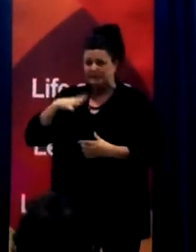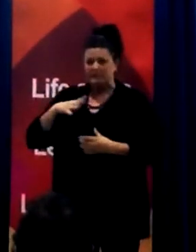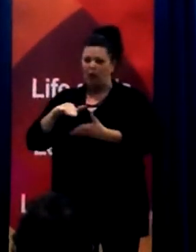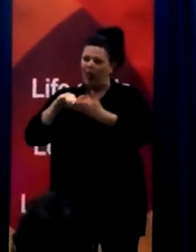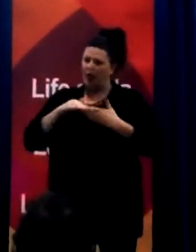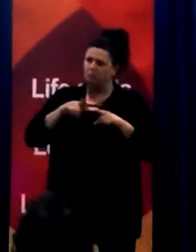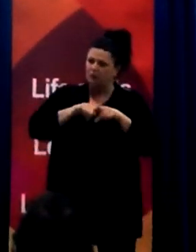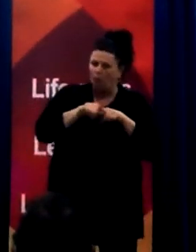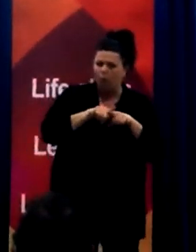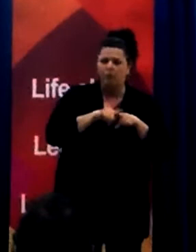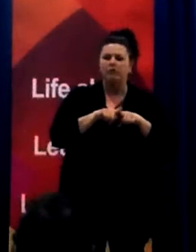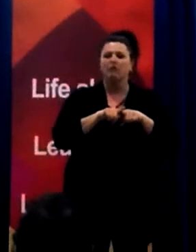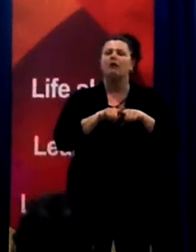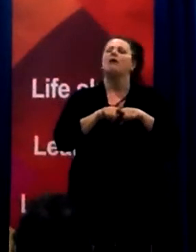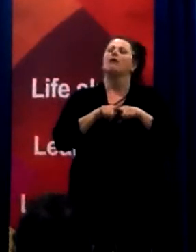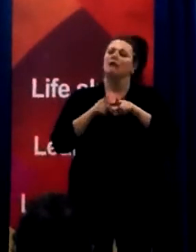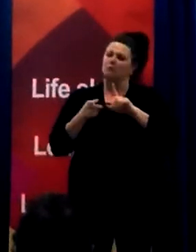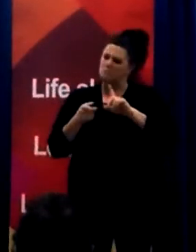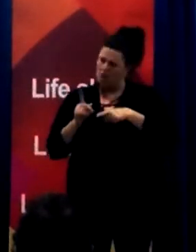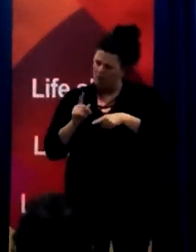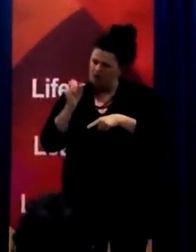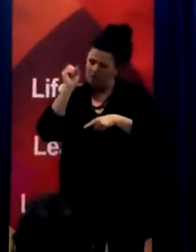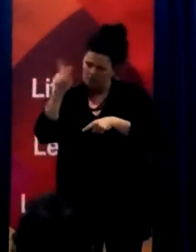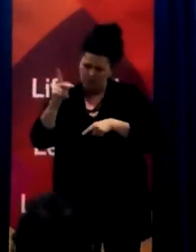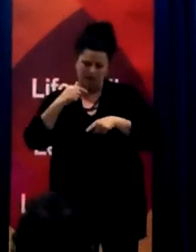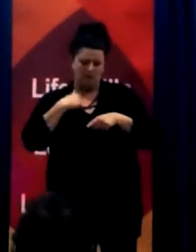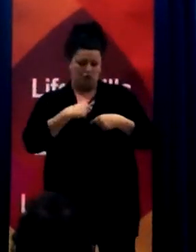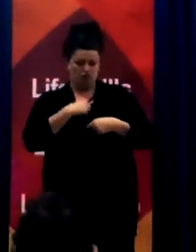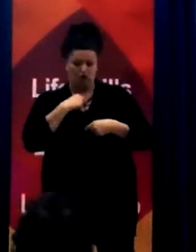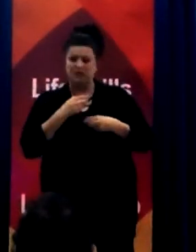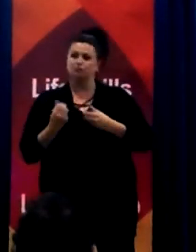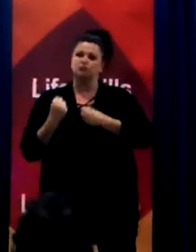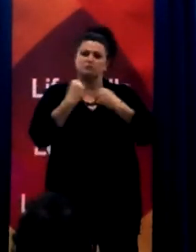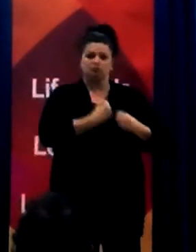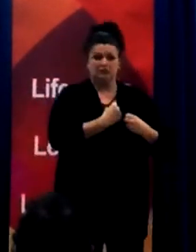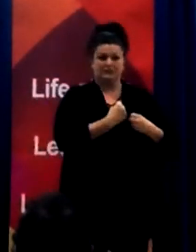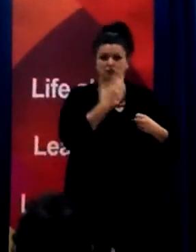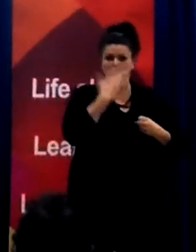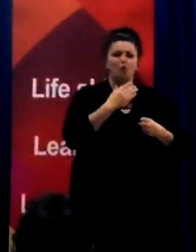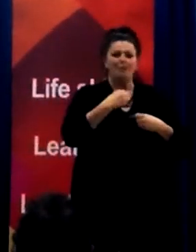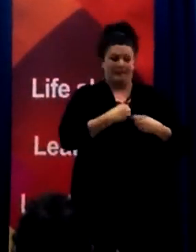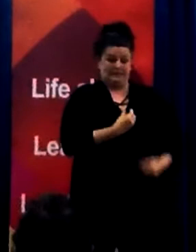From that point on, I brought the Roger in but I didn’t give it straight to the teachers.